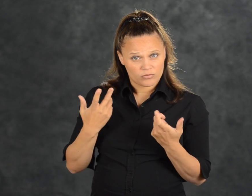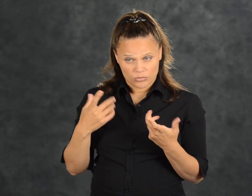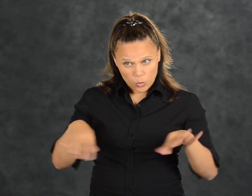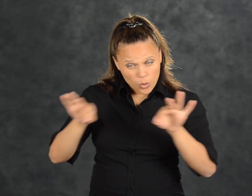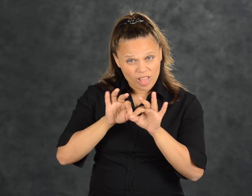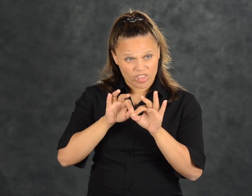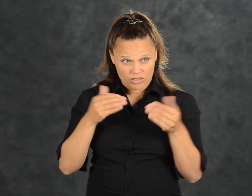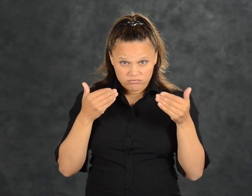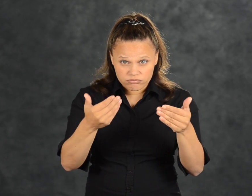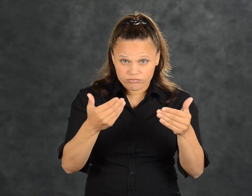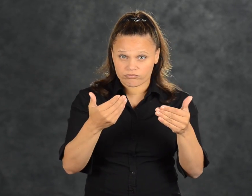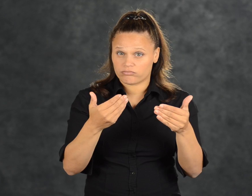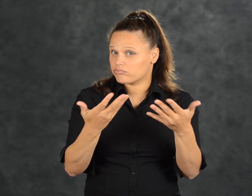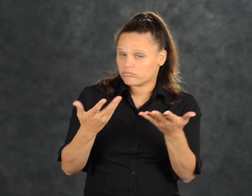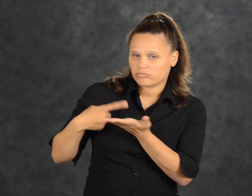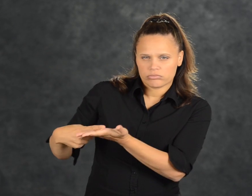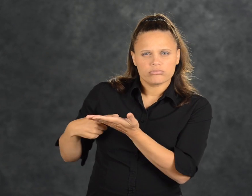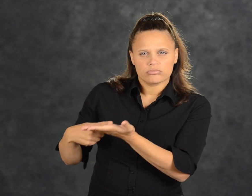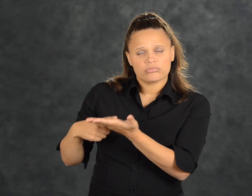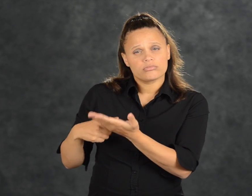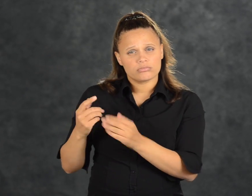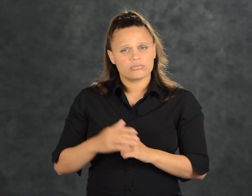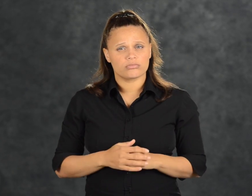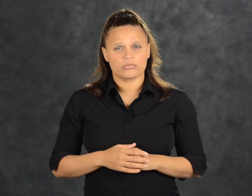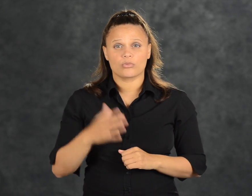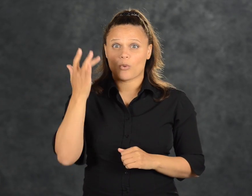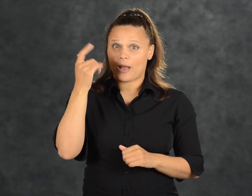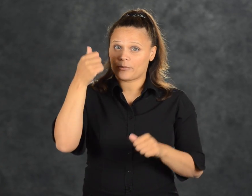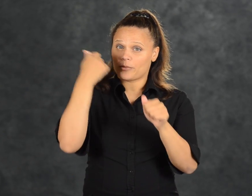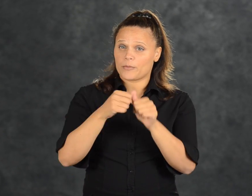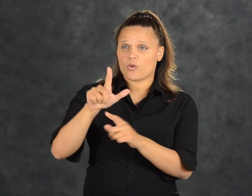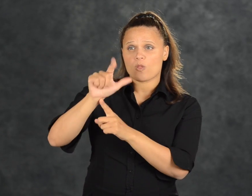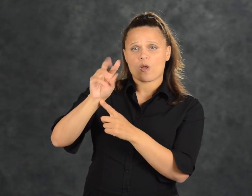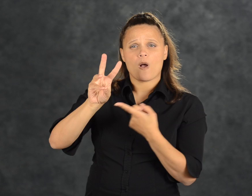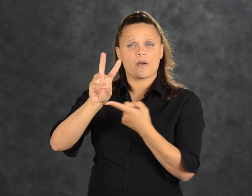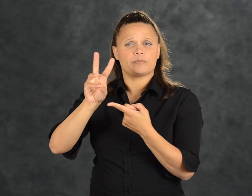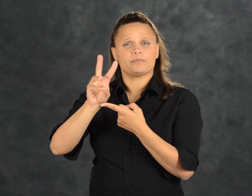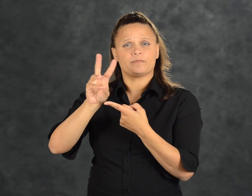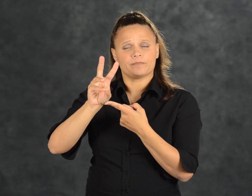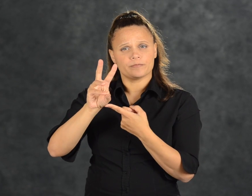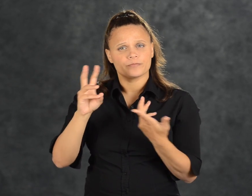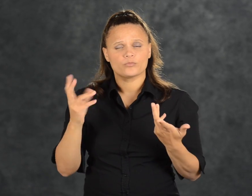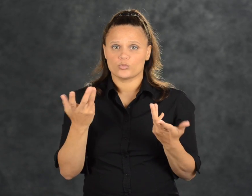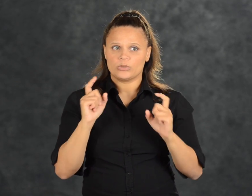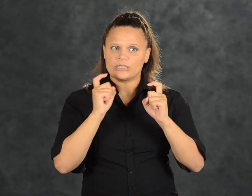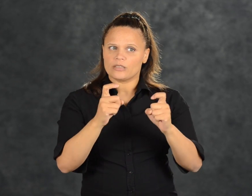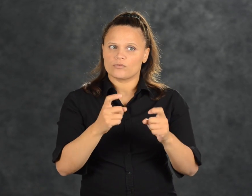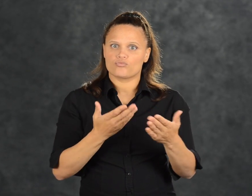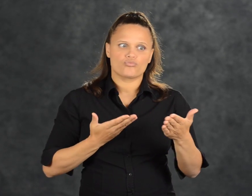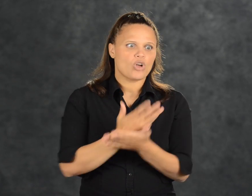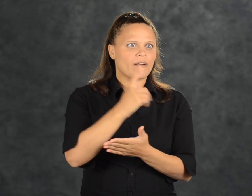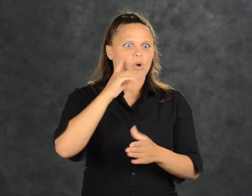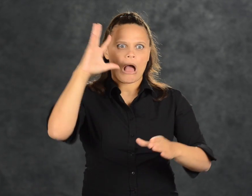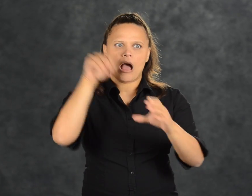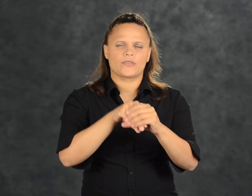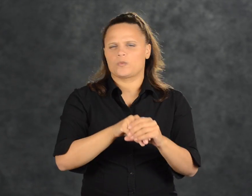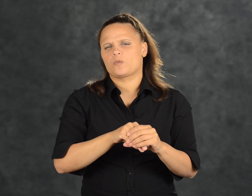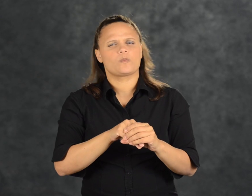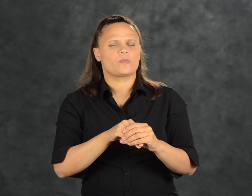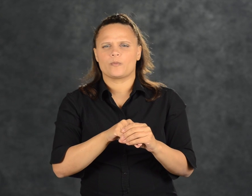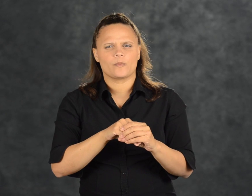because the law does not entitle you to everything you want or think your child may need.